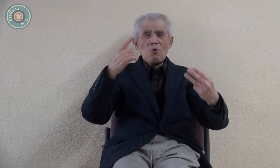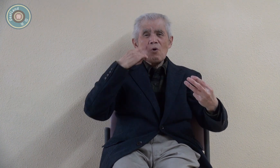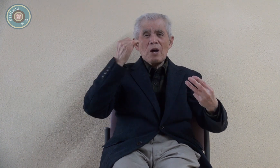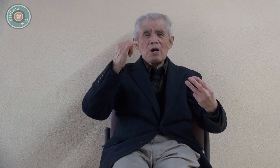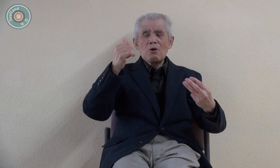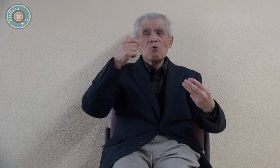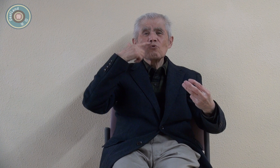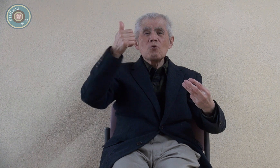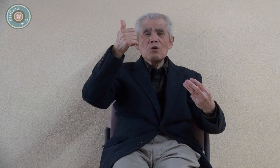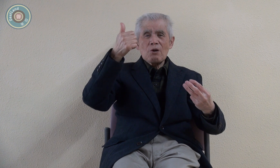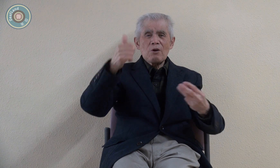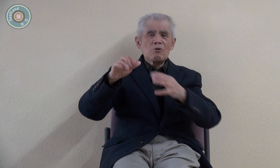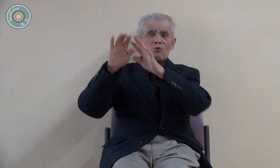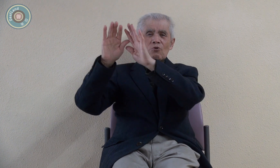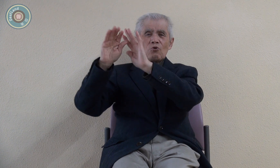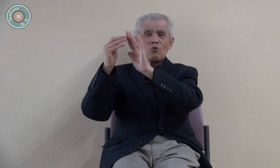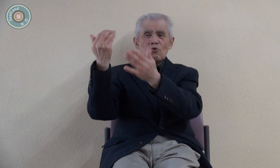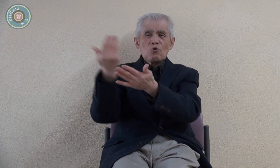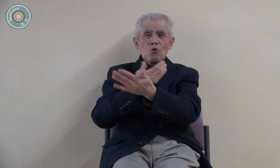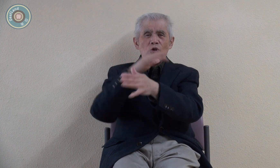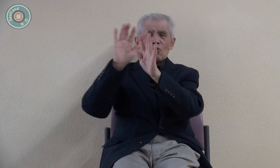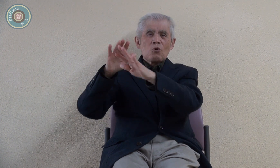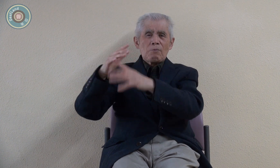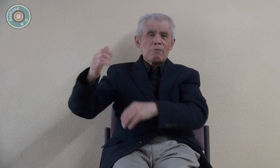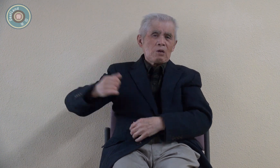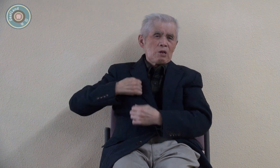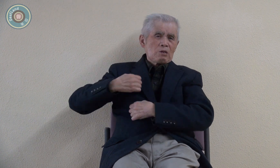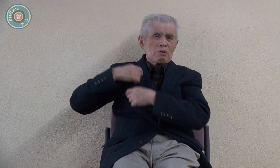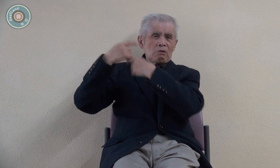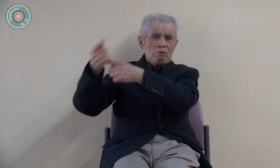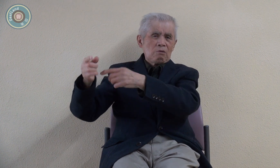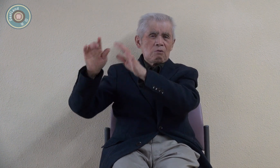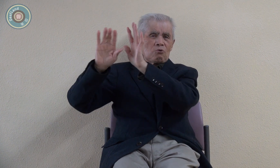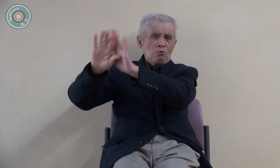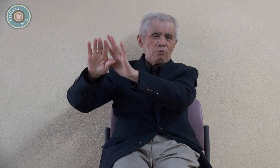My father stayed behind in Manchuria He then joined the army